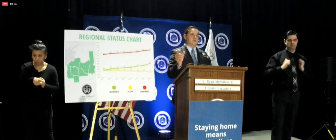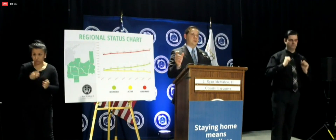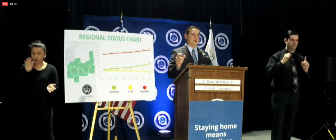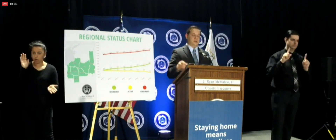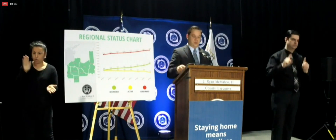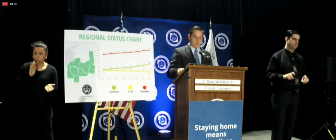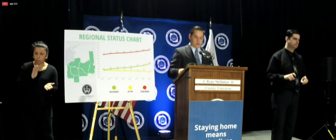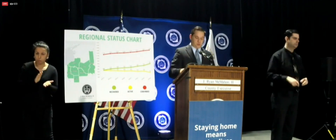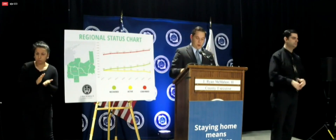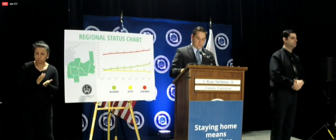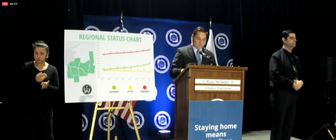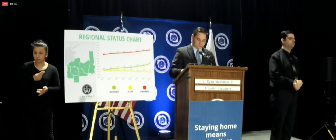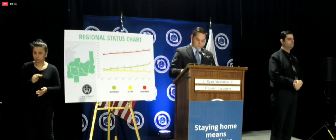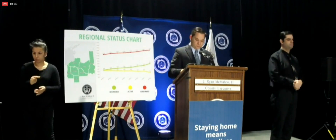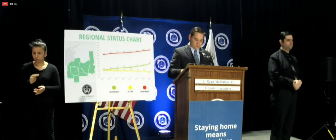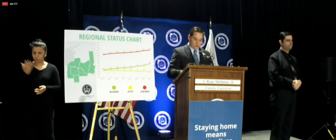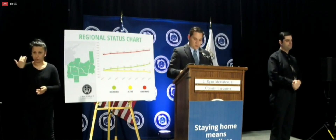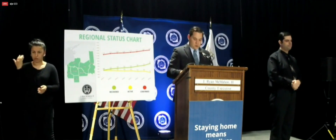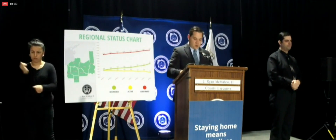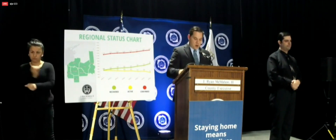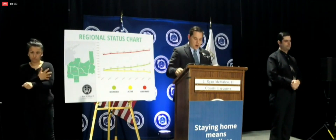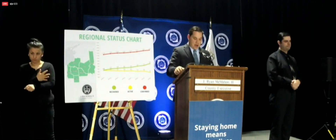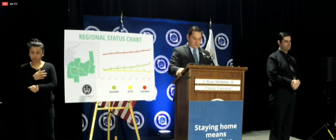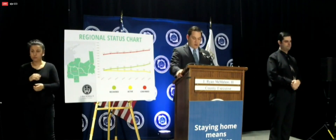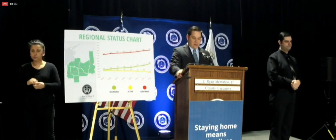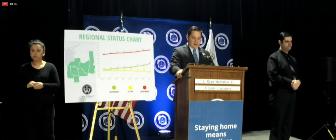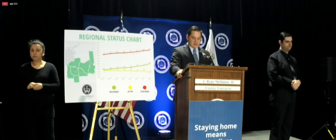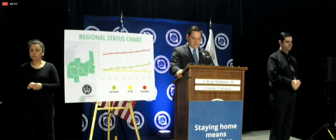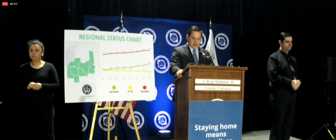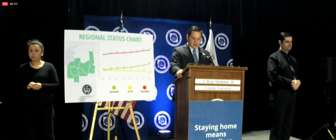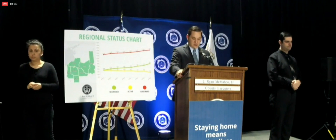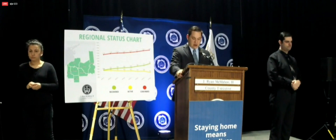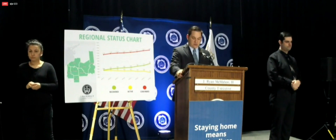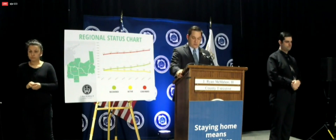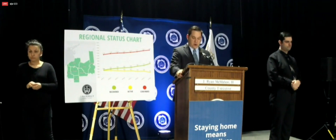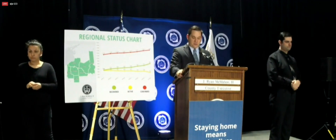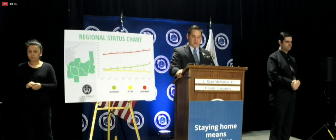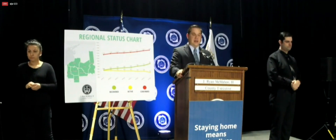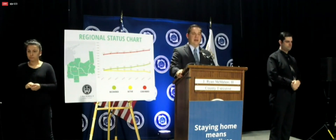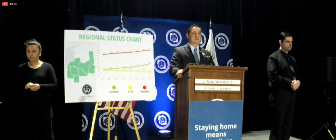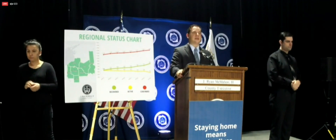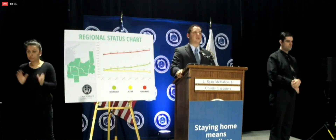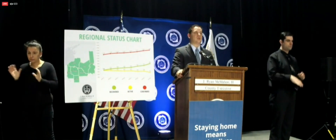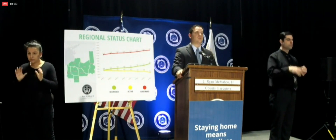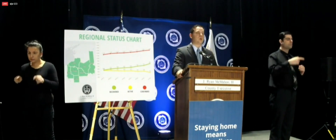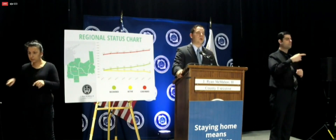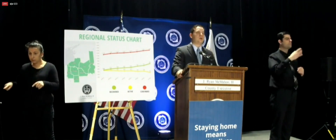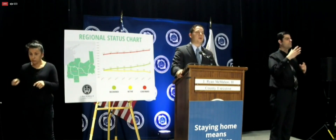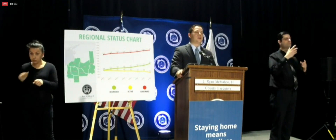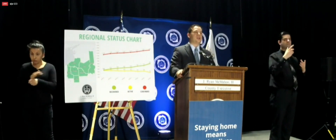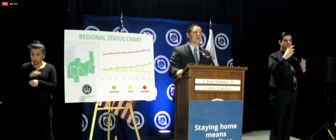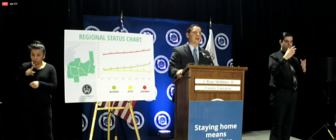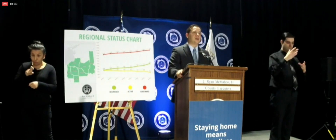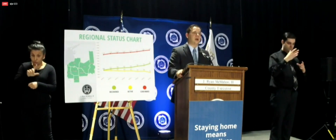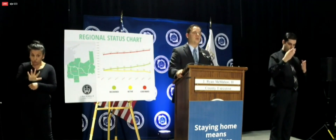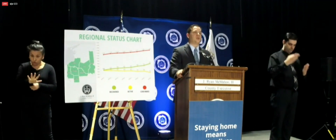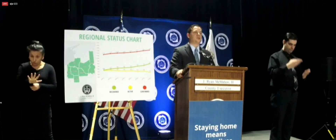WE BELIEVE THAT IS POSITIVE. THAT'S WHY WE'RE SEEING LESS CASES RELATED TO COMMUNITY SPREAD. AFTER A POSITIVE TEST, OUR